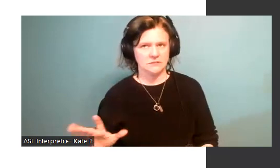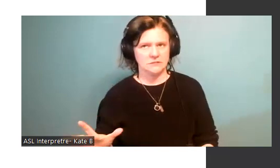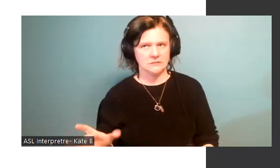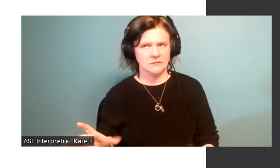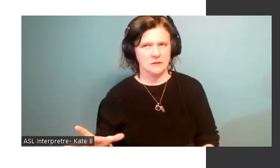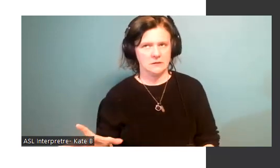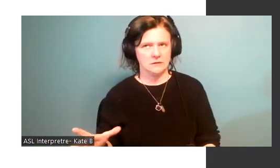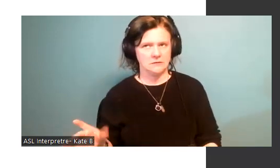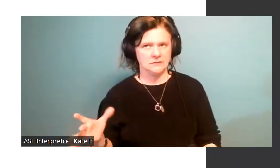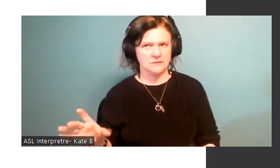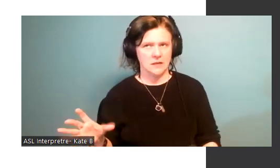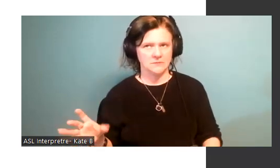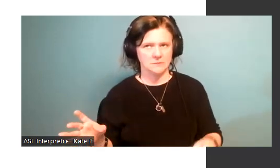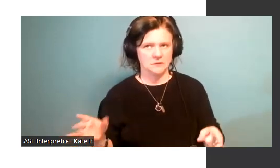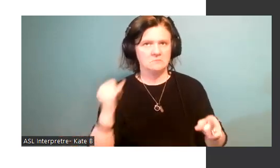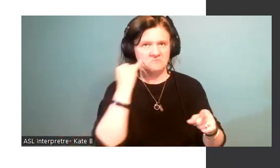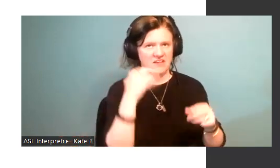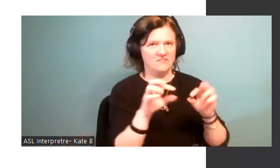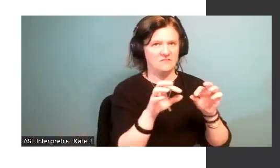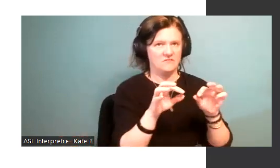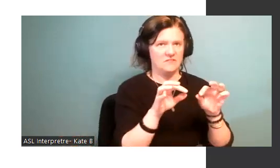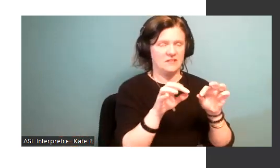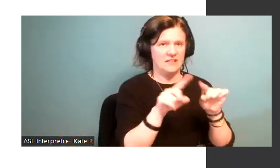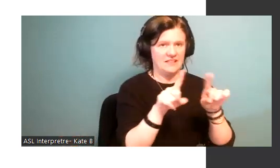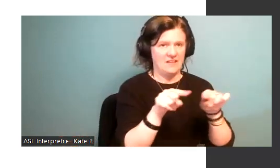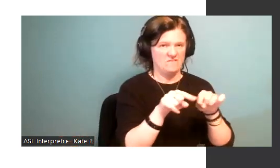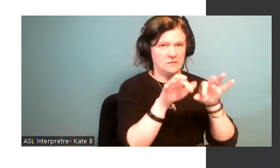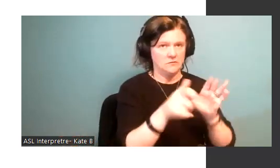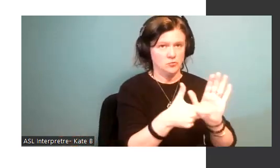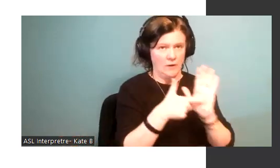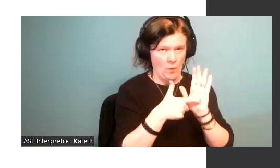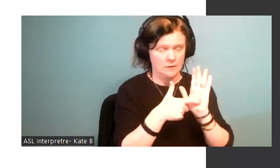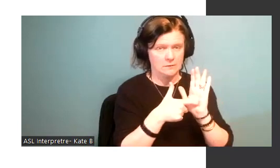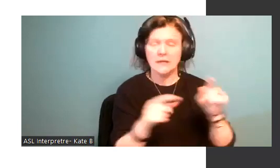On to error validation, another good use of ARIA. ARIA repaired will let users know when they are